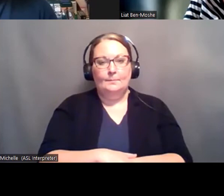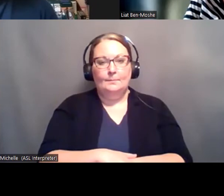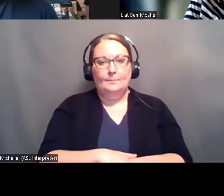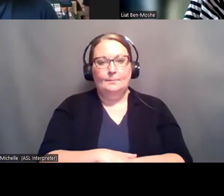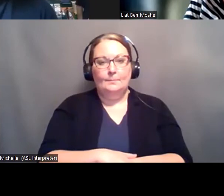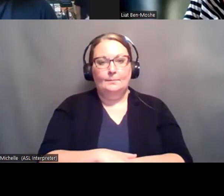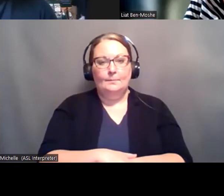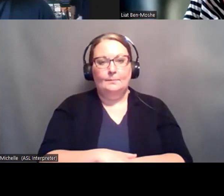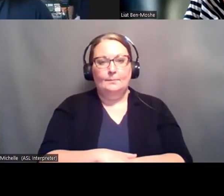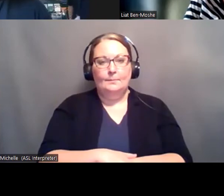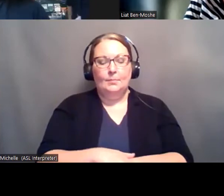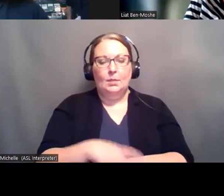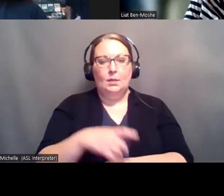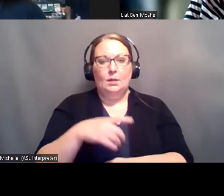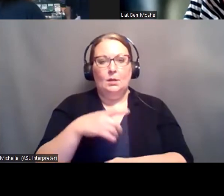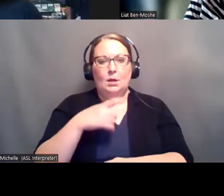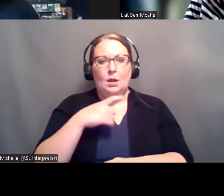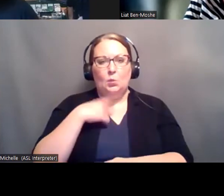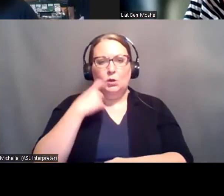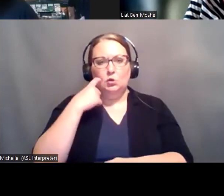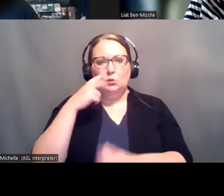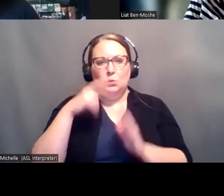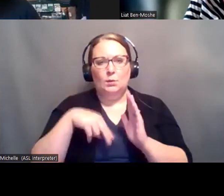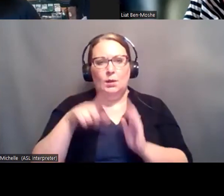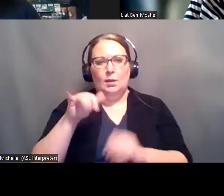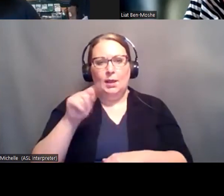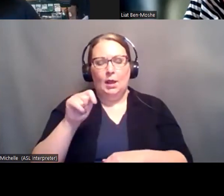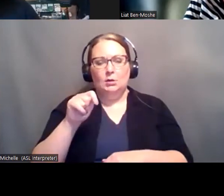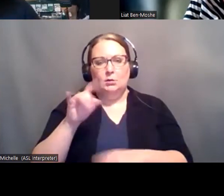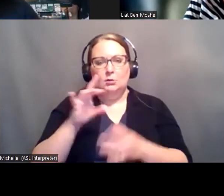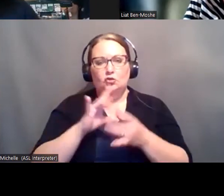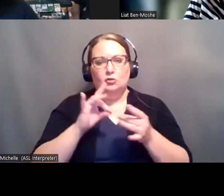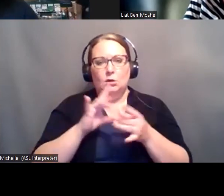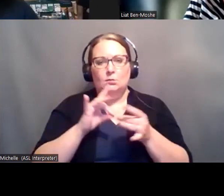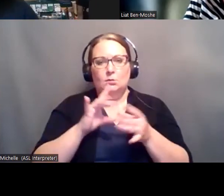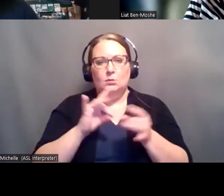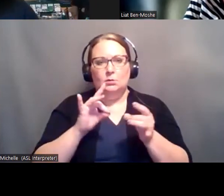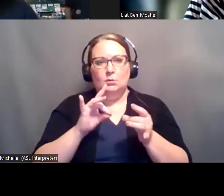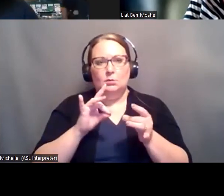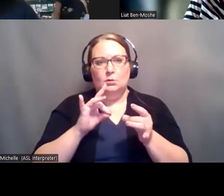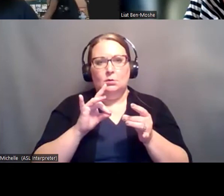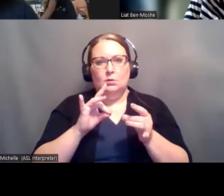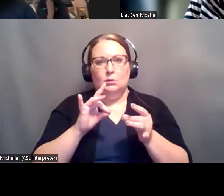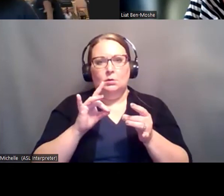Oh, I just wanna read what Liat put in the chat. And then- - Yes, and I can add